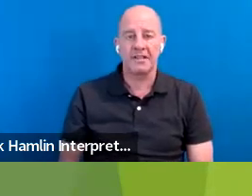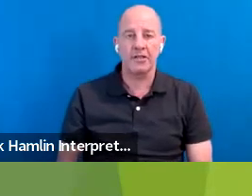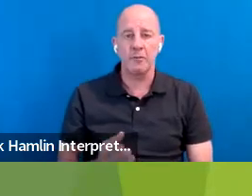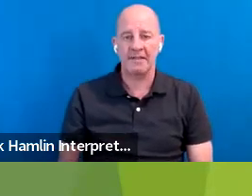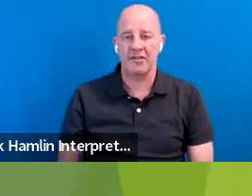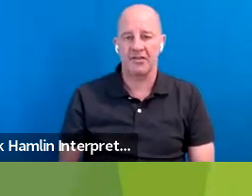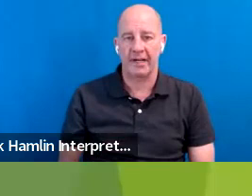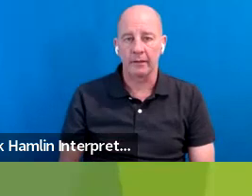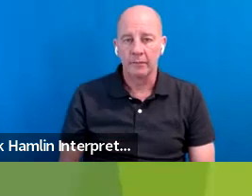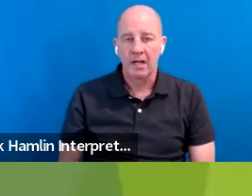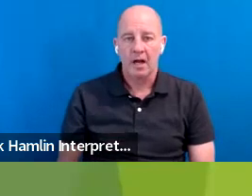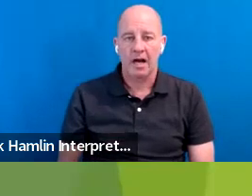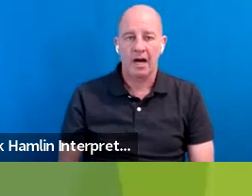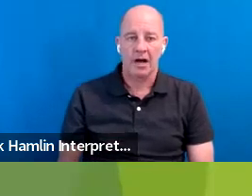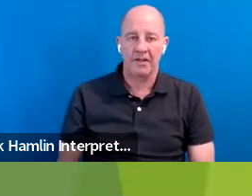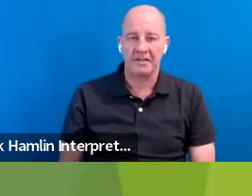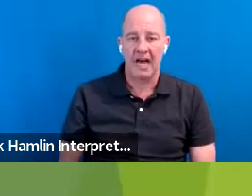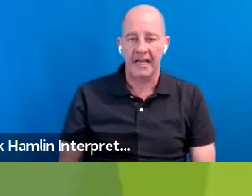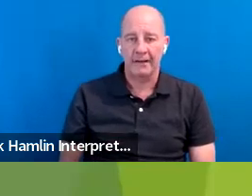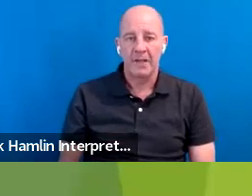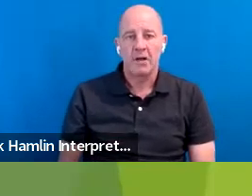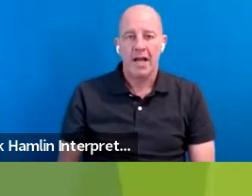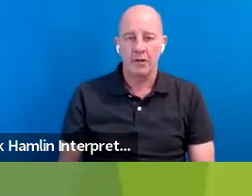You can see two messages here on this slide.